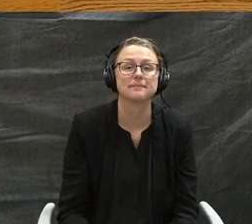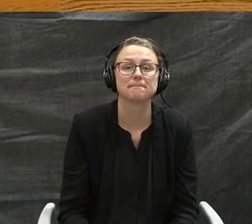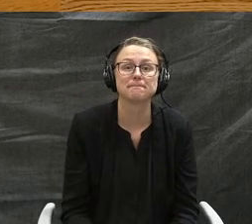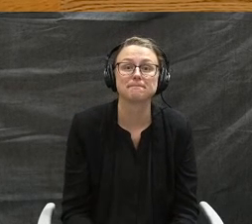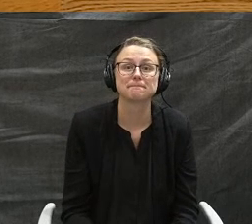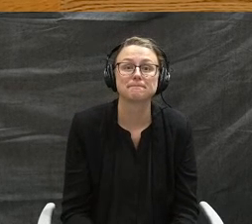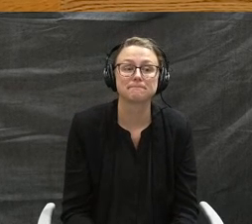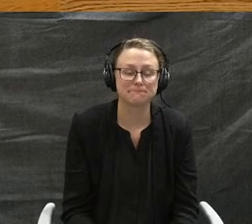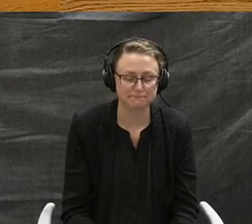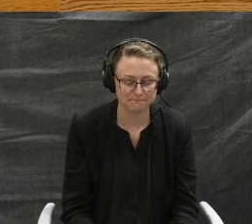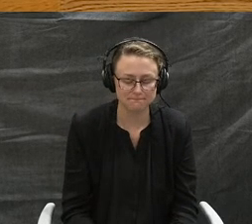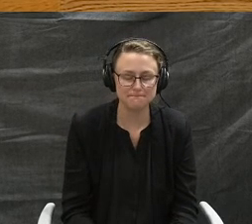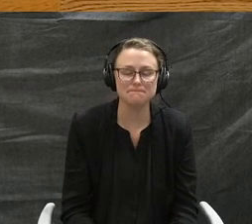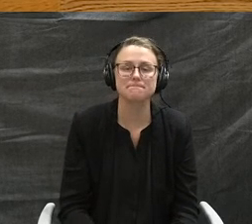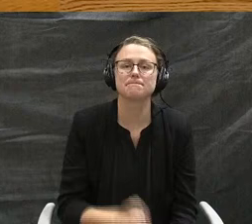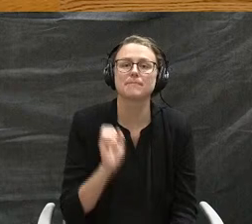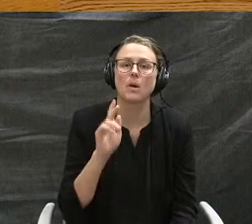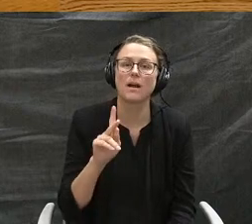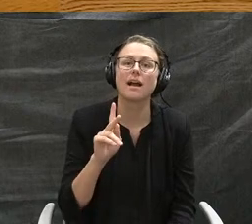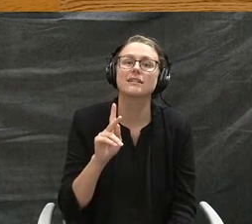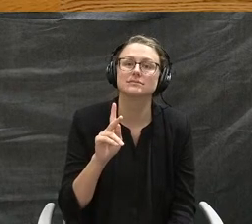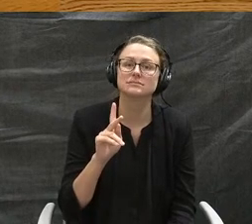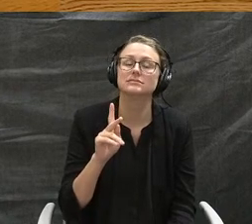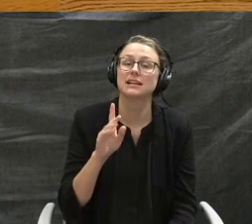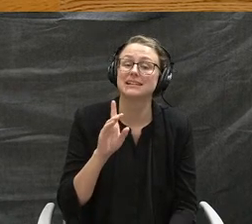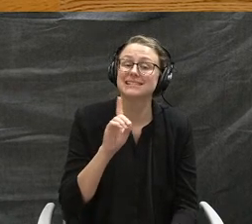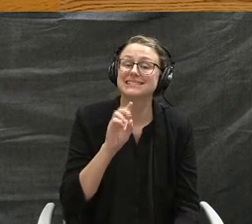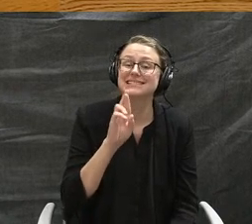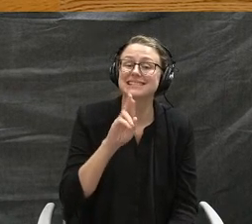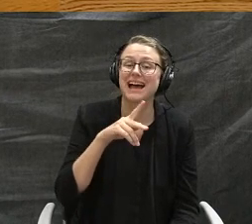OK, Doctor Peterson. The superintendents report. I have a